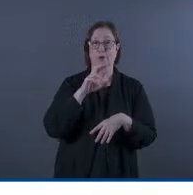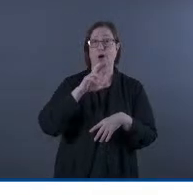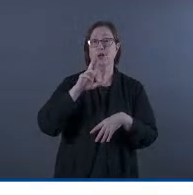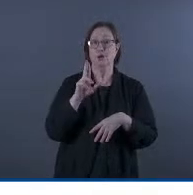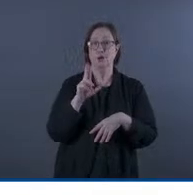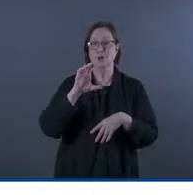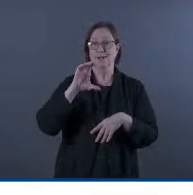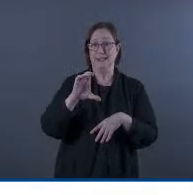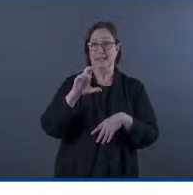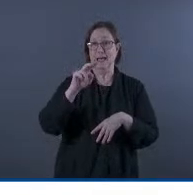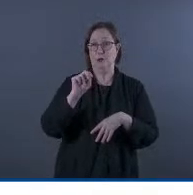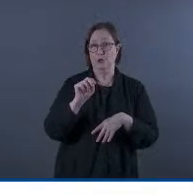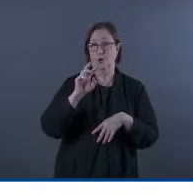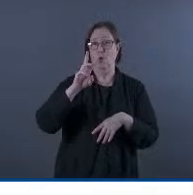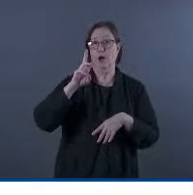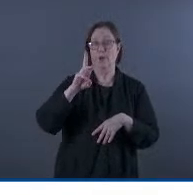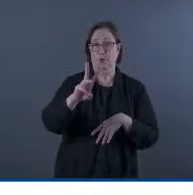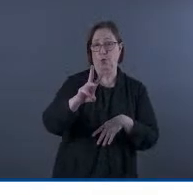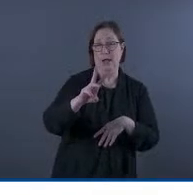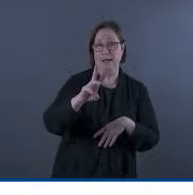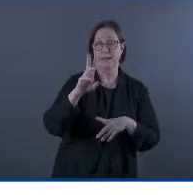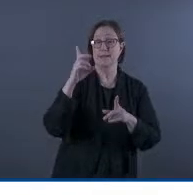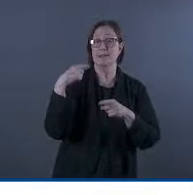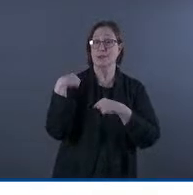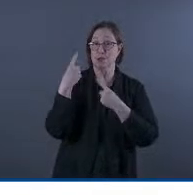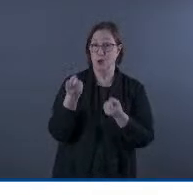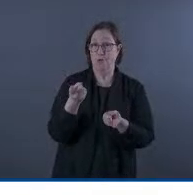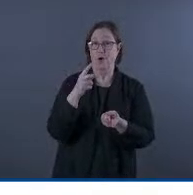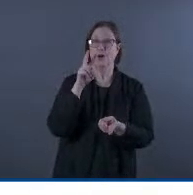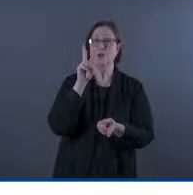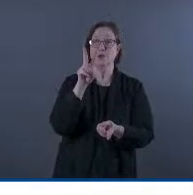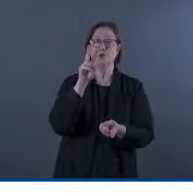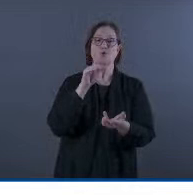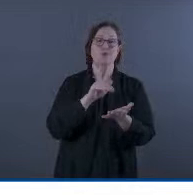So we've administered 2,584 doses so far,